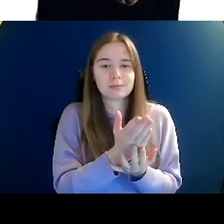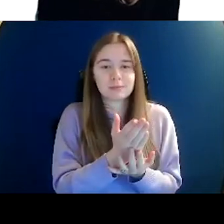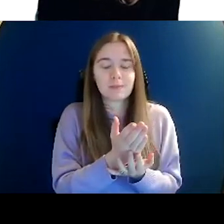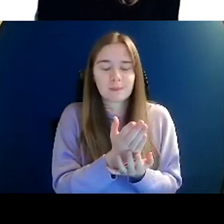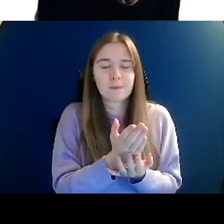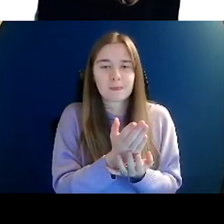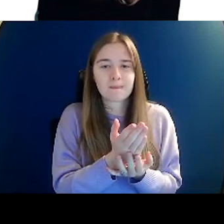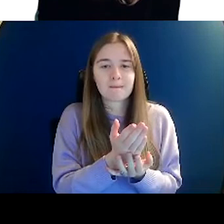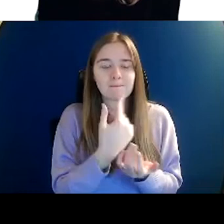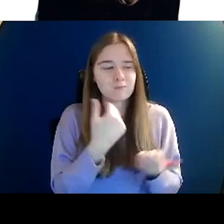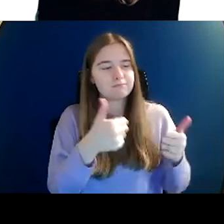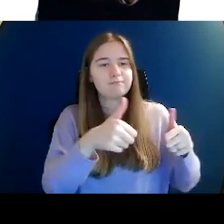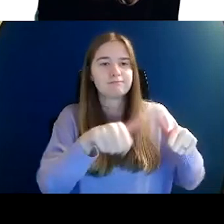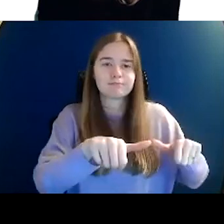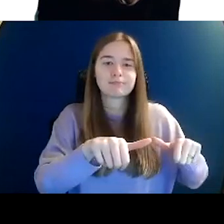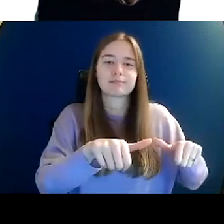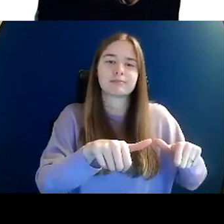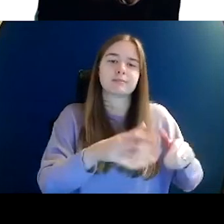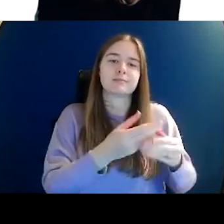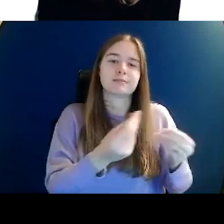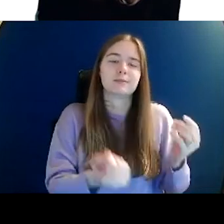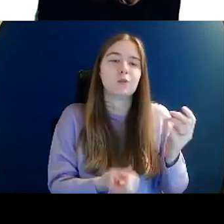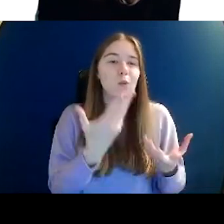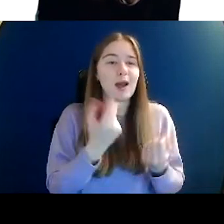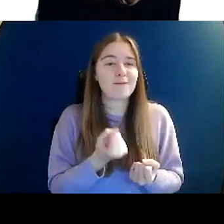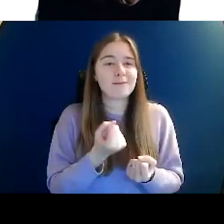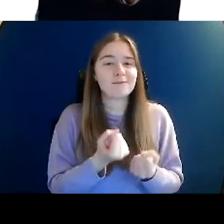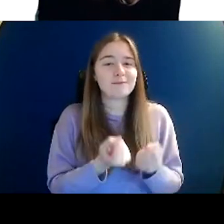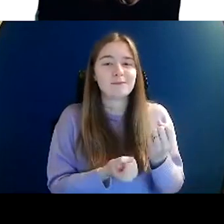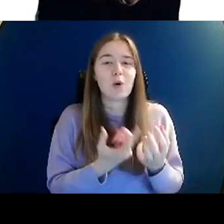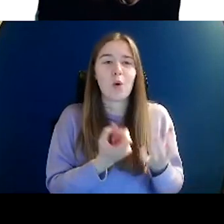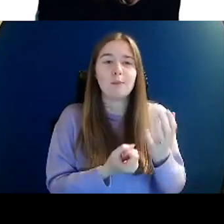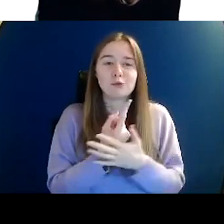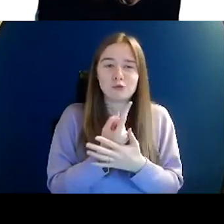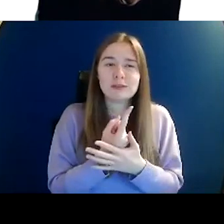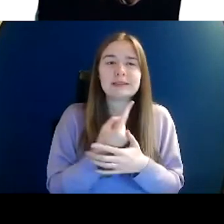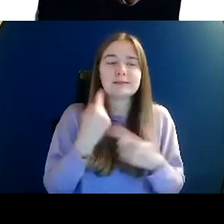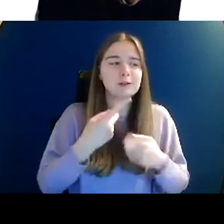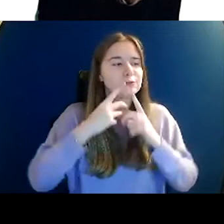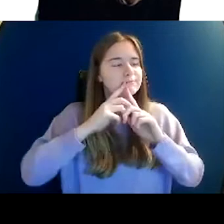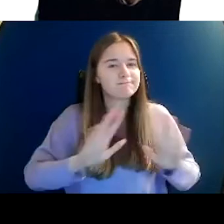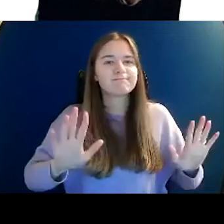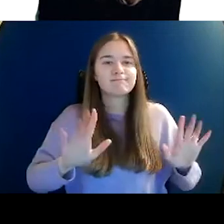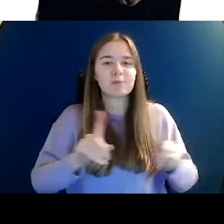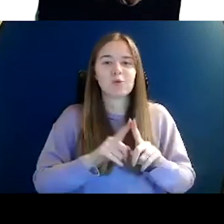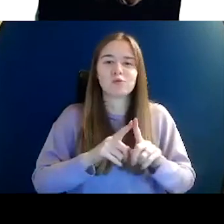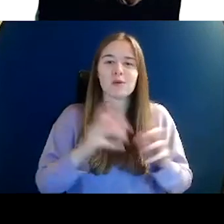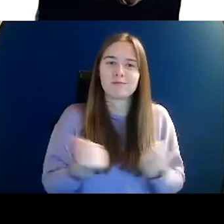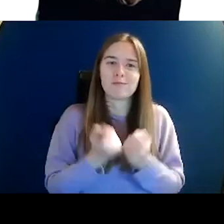and managed to get the option and the ability to speak and have meaning and power behind it.